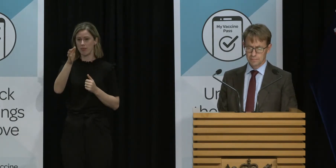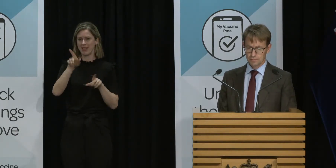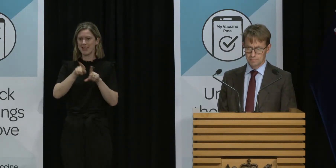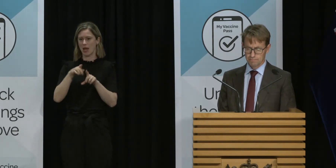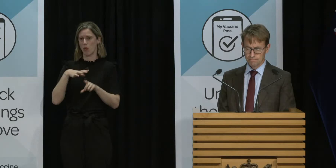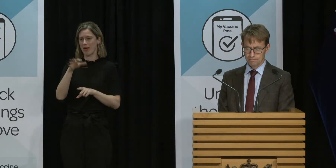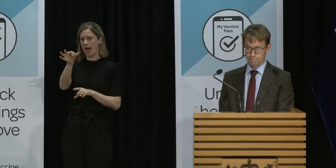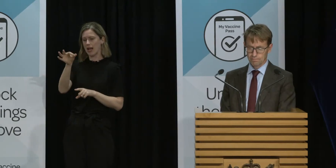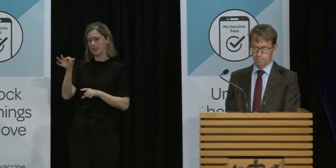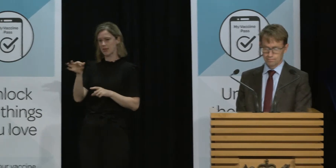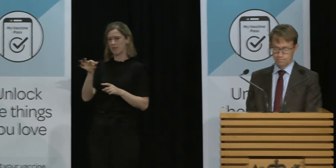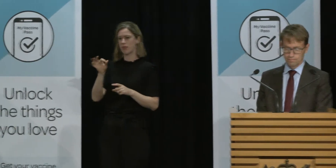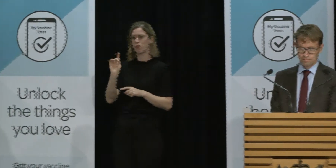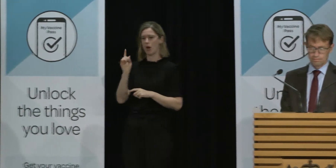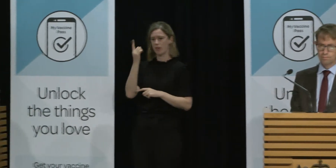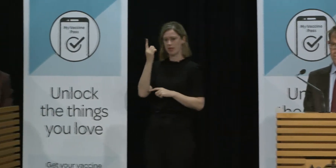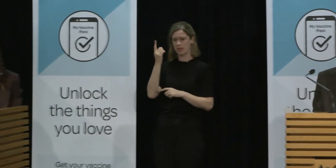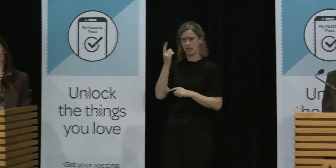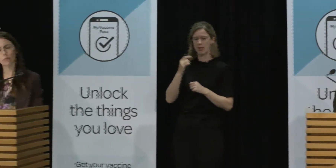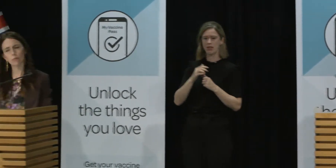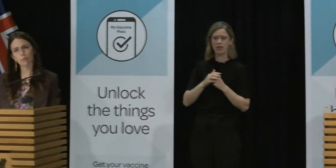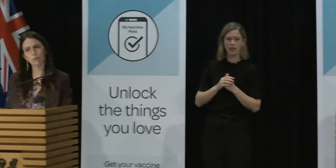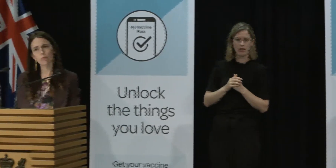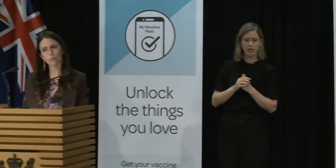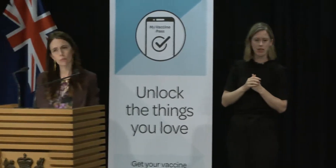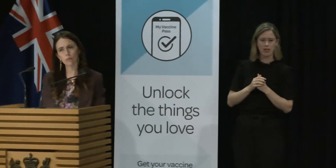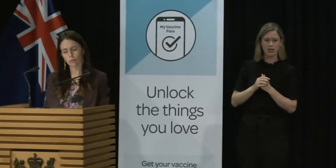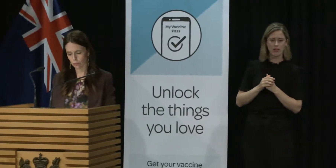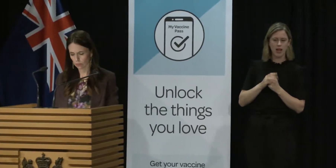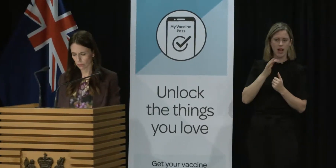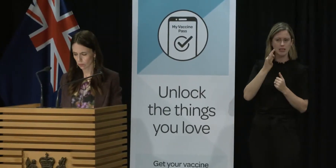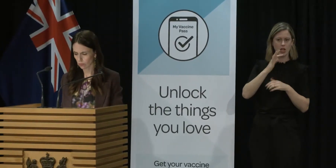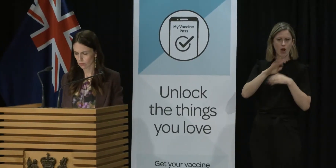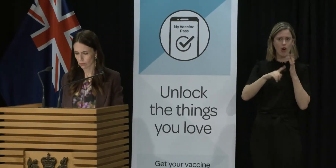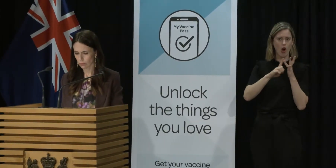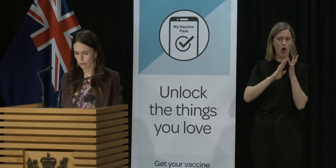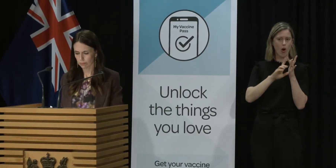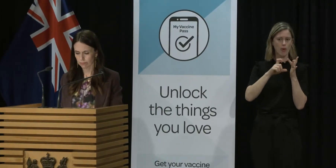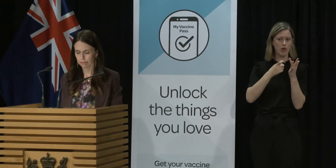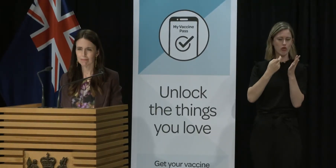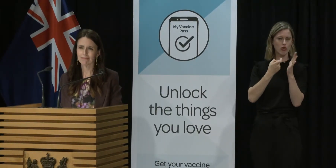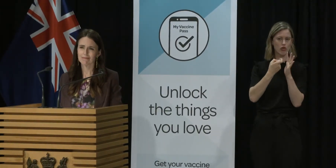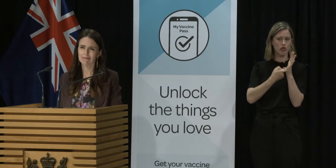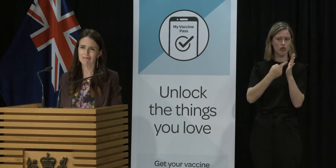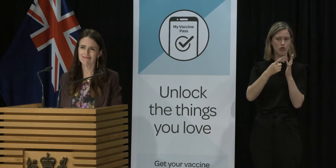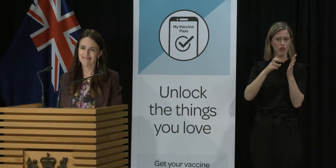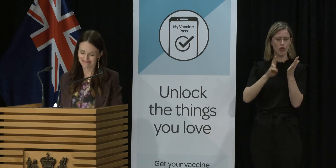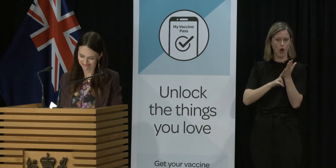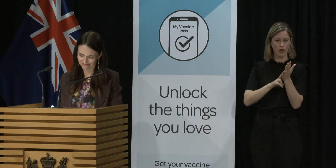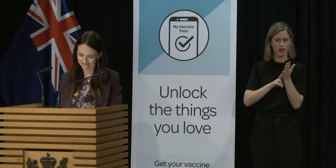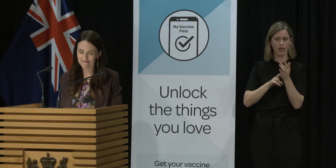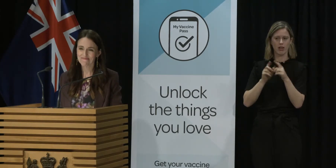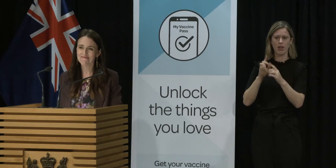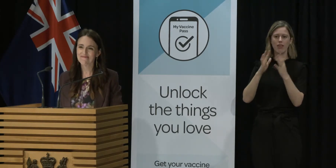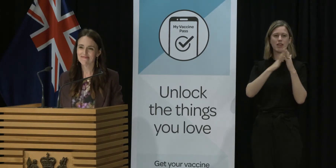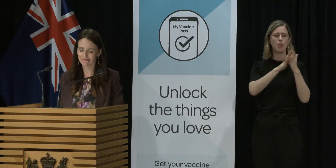gloves, the PPE supply is all good? That is my understanding y. We have a very good concern of